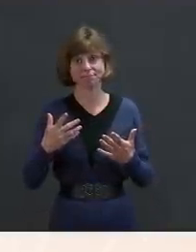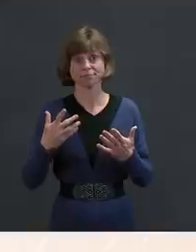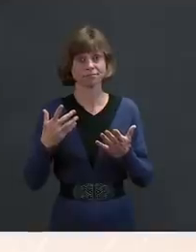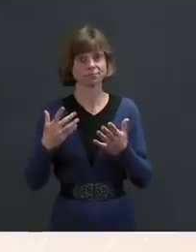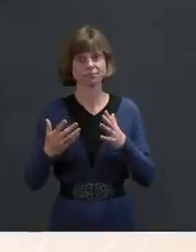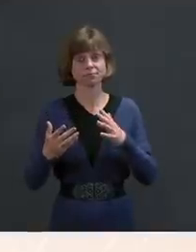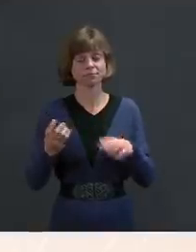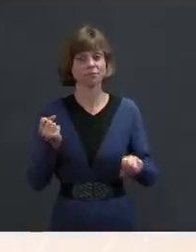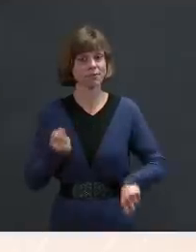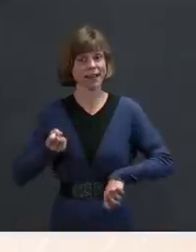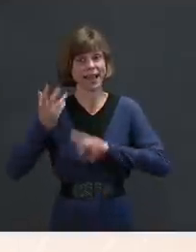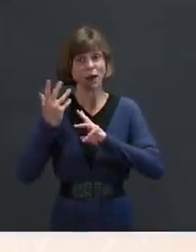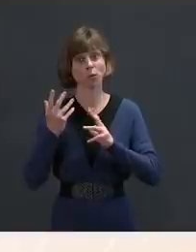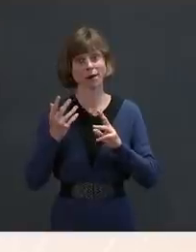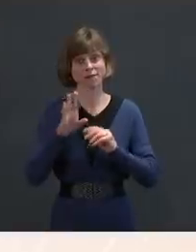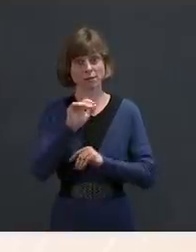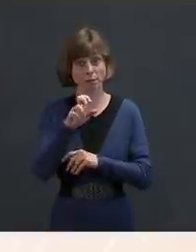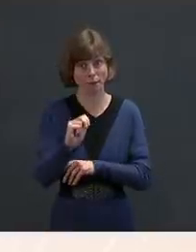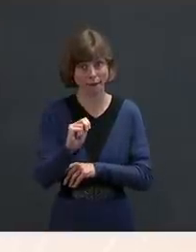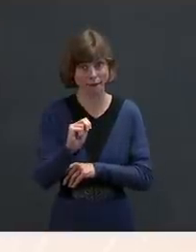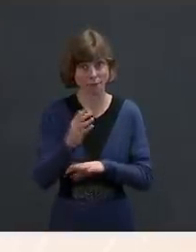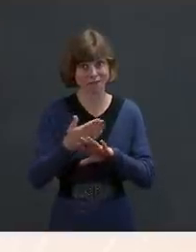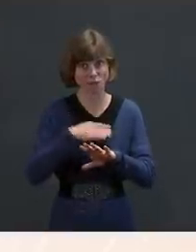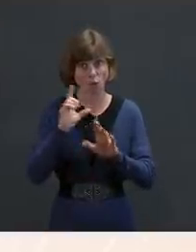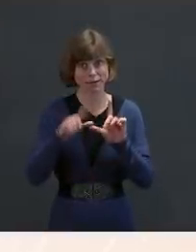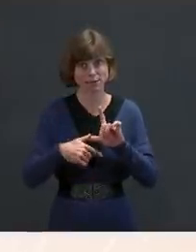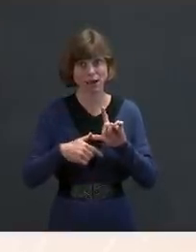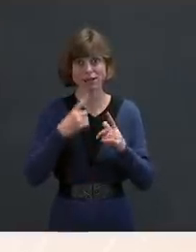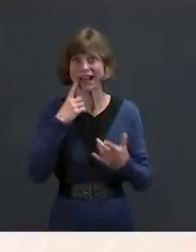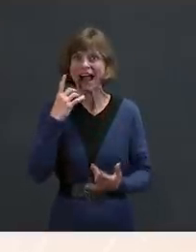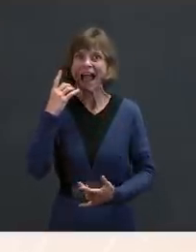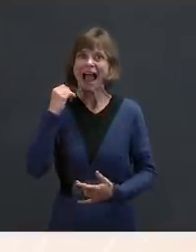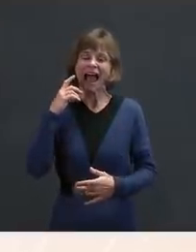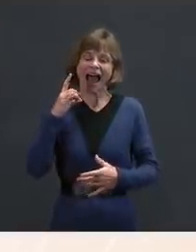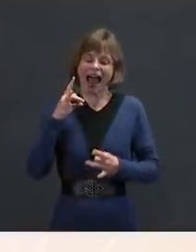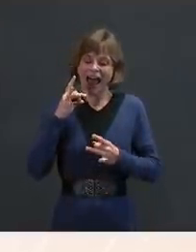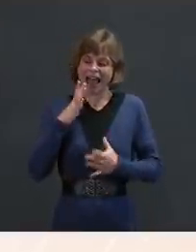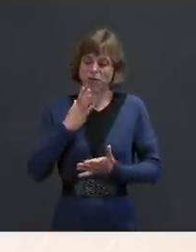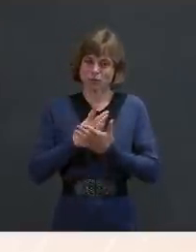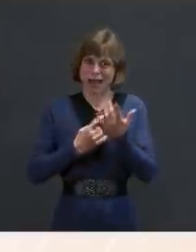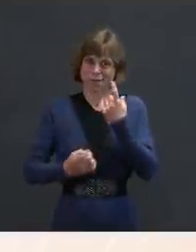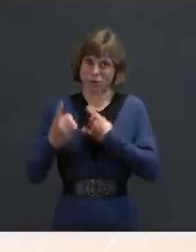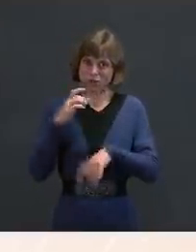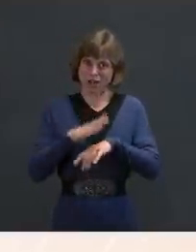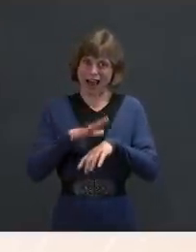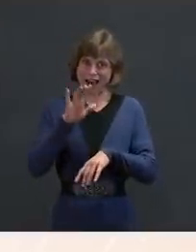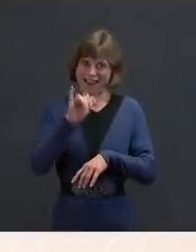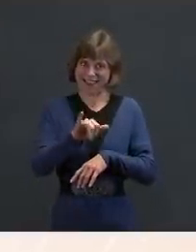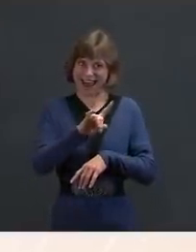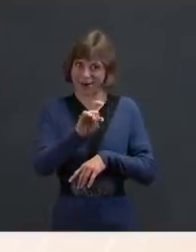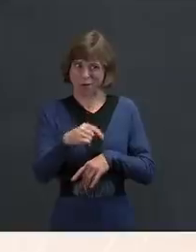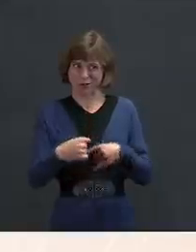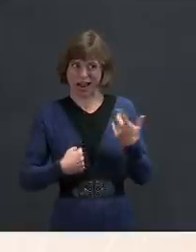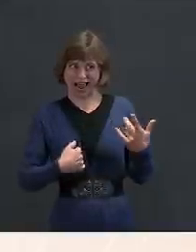Secretary Mayorkas: You know, I don't really -- I hate to end the questioning on a question, the answer to which I am not certain.